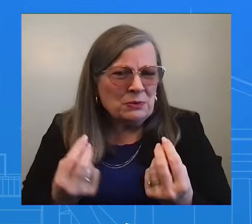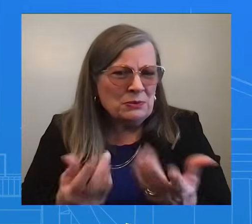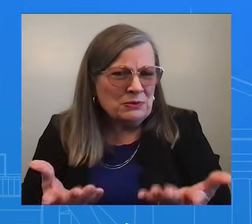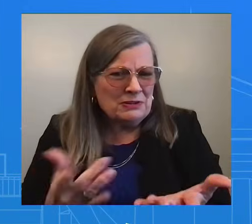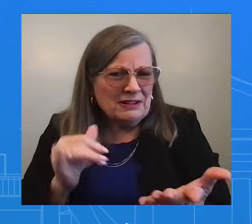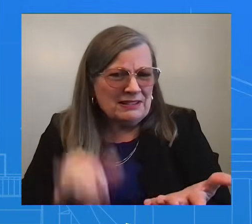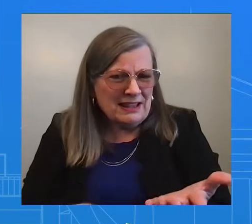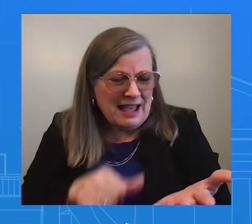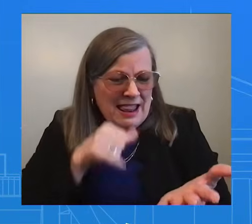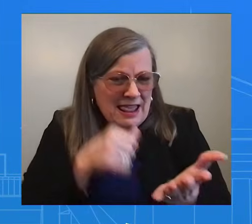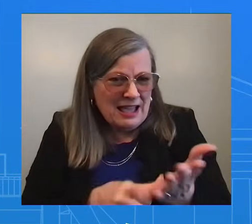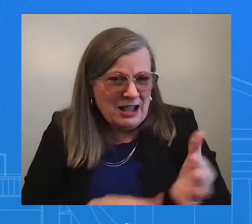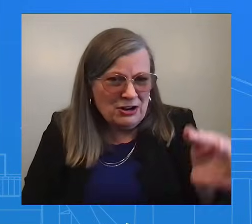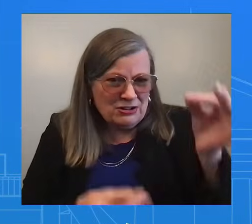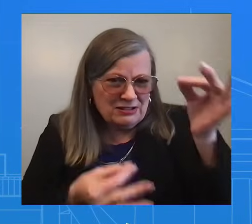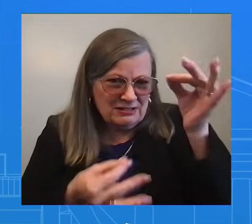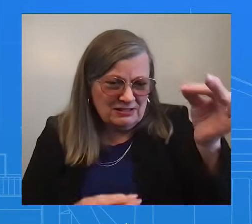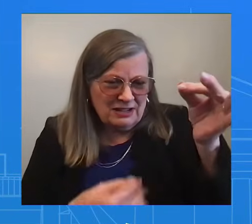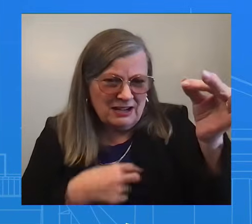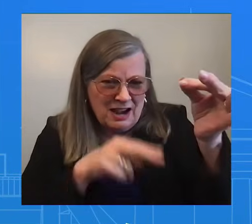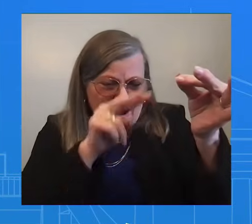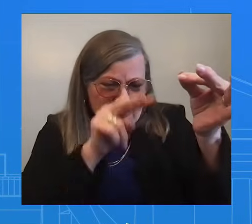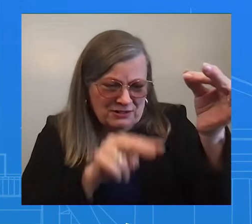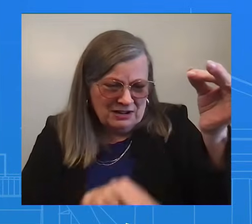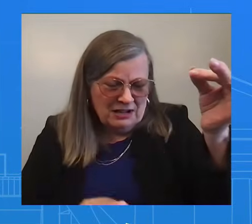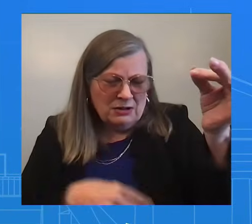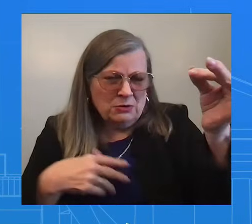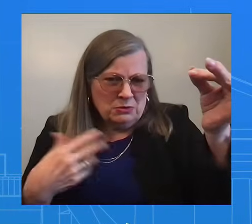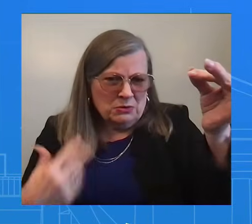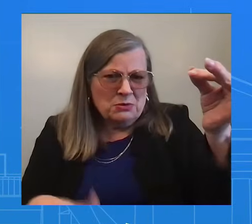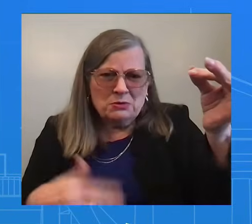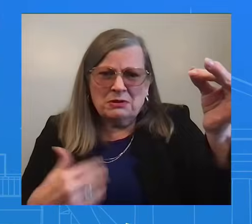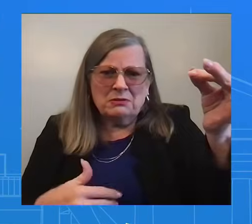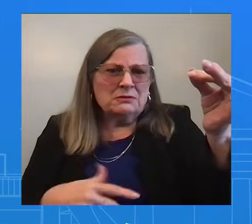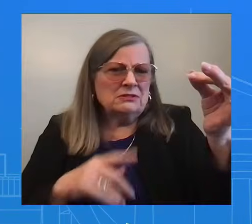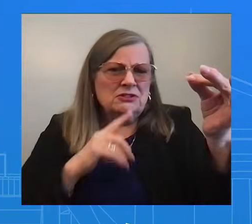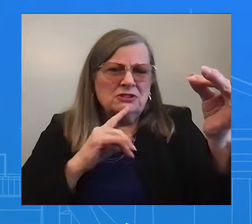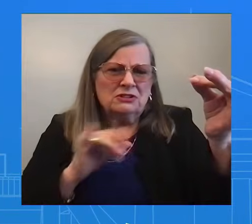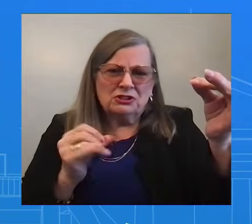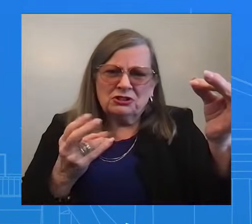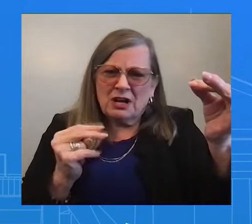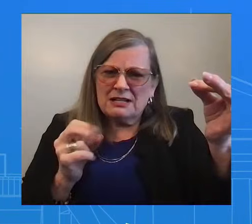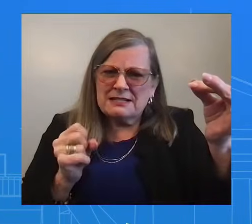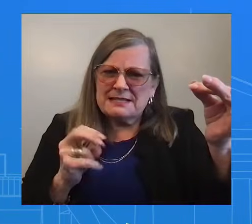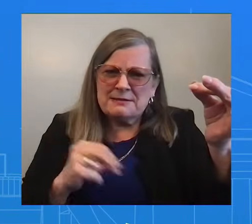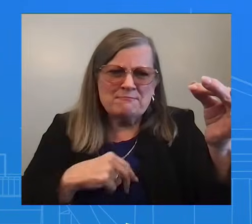but I cannot speak to what Speaker Johnson has -- has laid out in the letter. The Press: And just very specifically in terms of the conversations